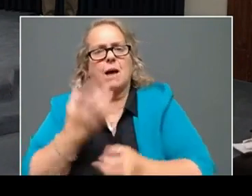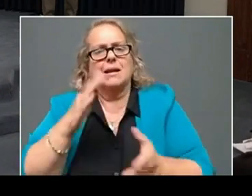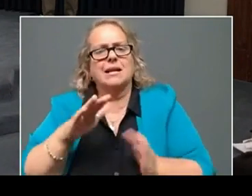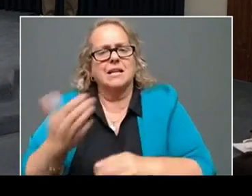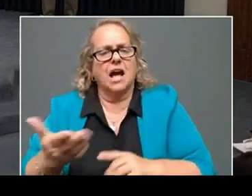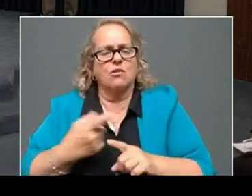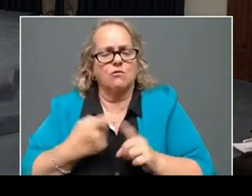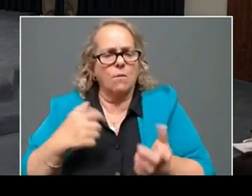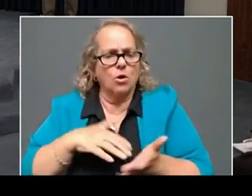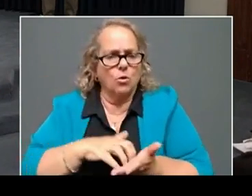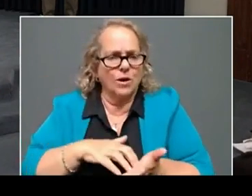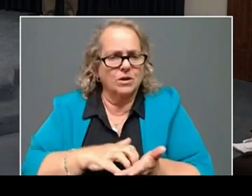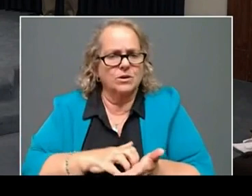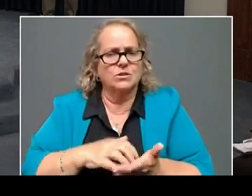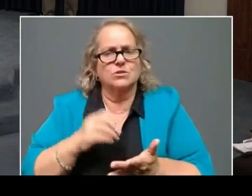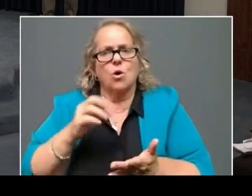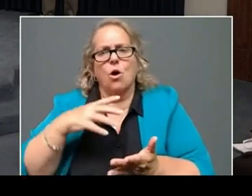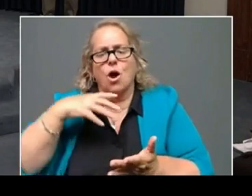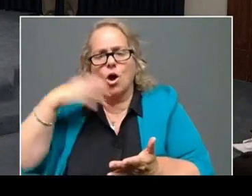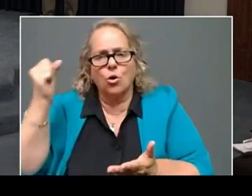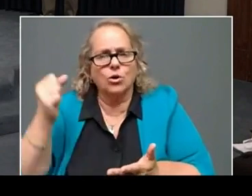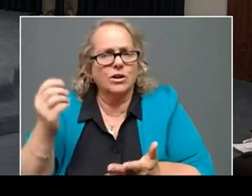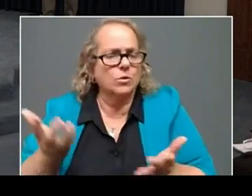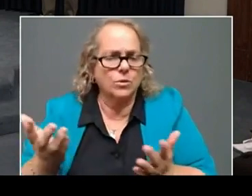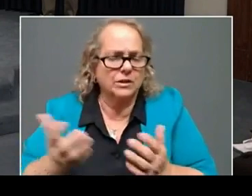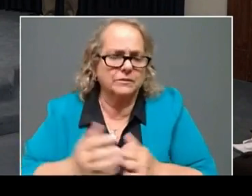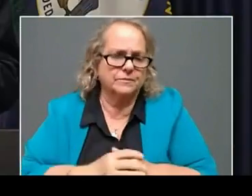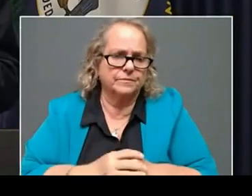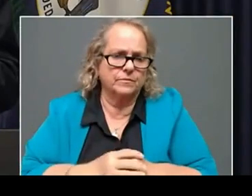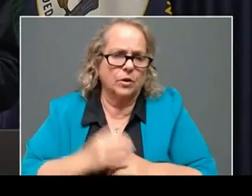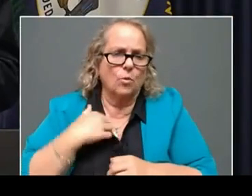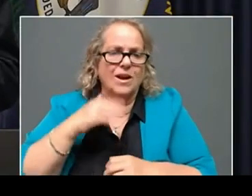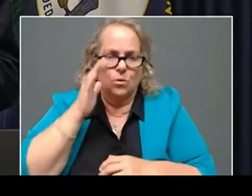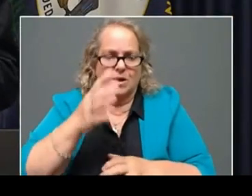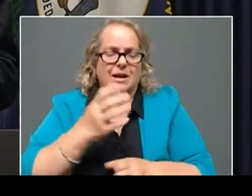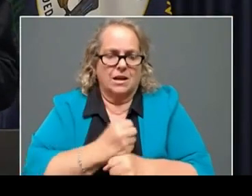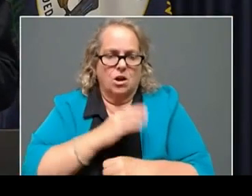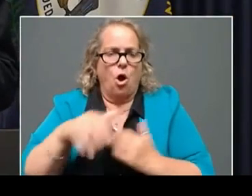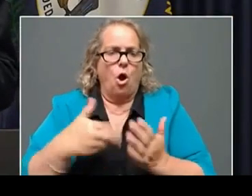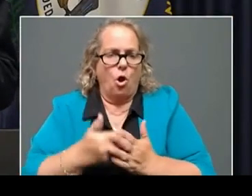So we can, we can get everybody the numbers of and, and we'll need a, we'll